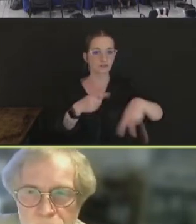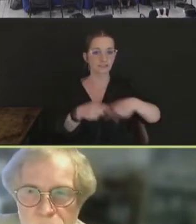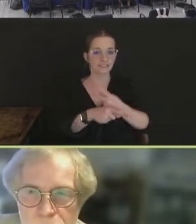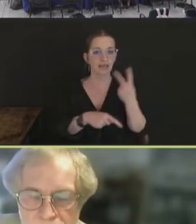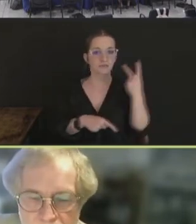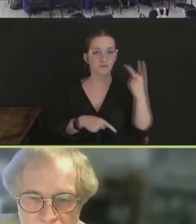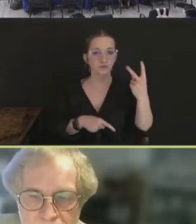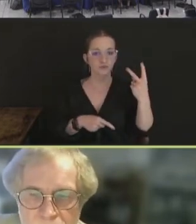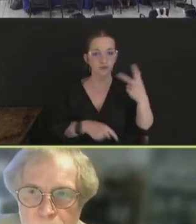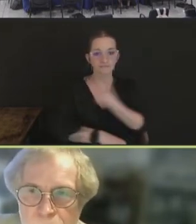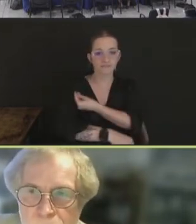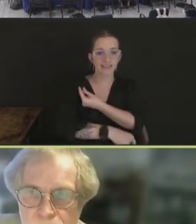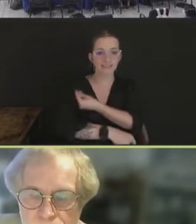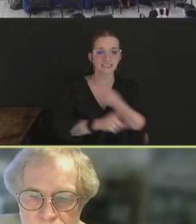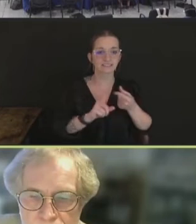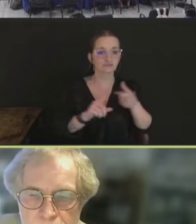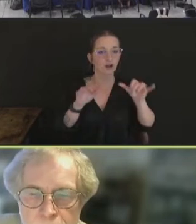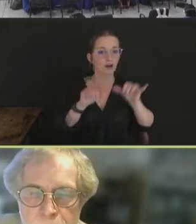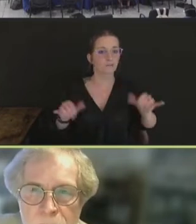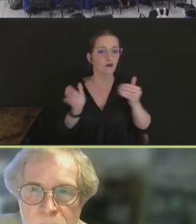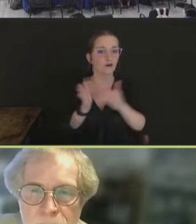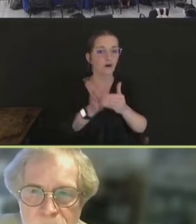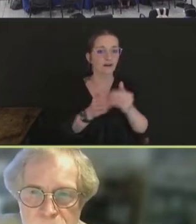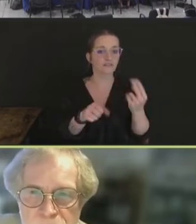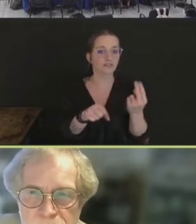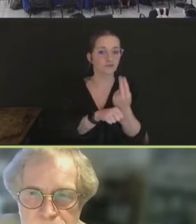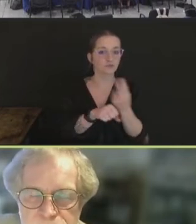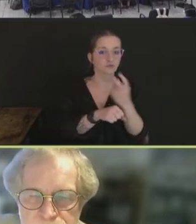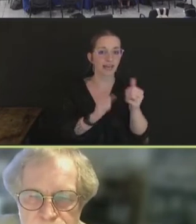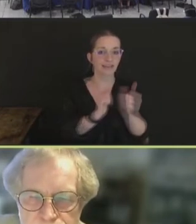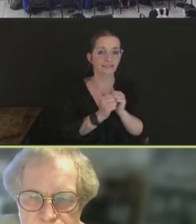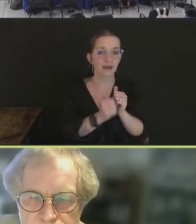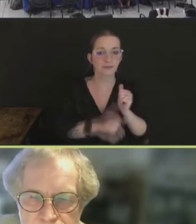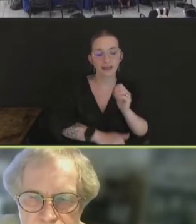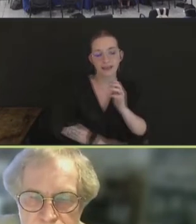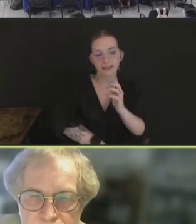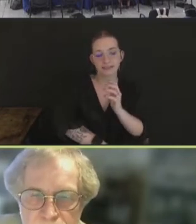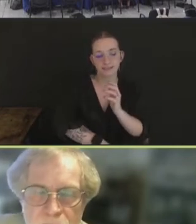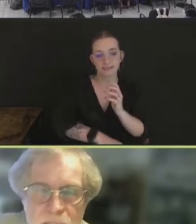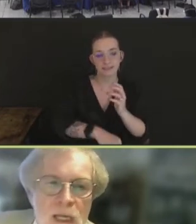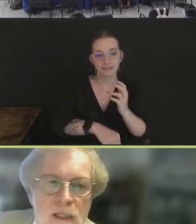use and campaign use. Next, please.